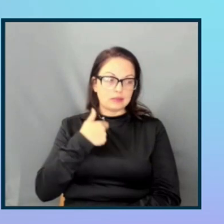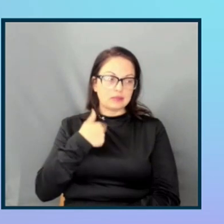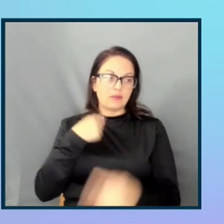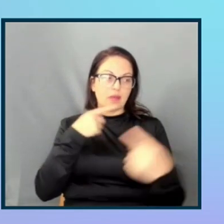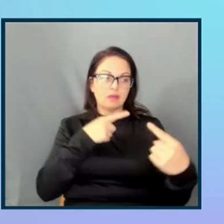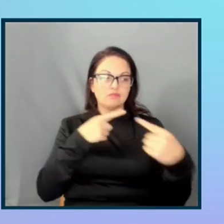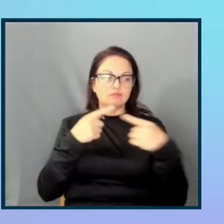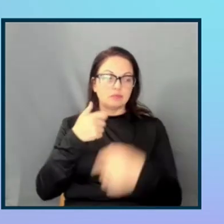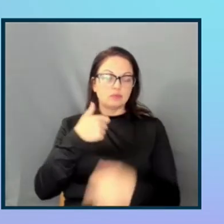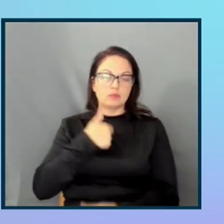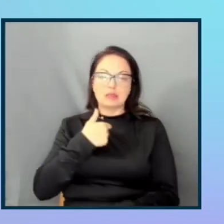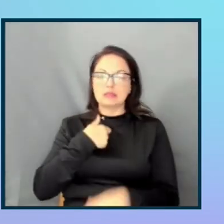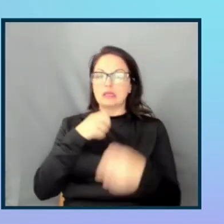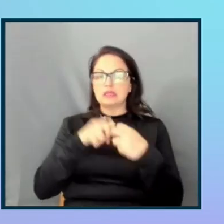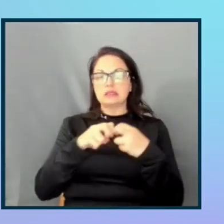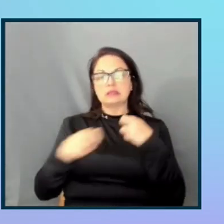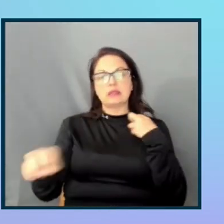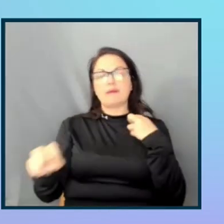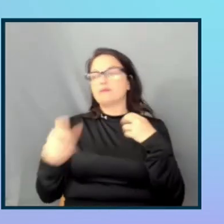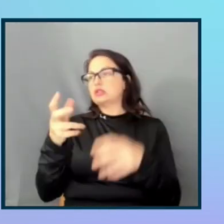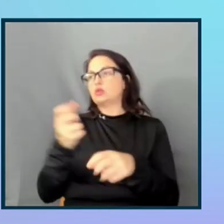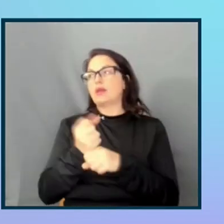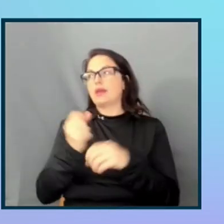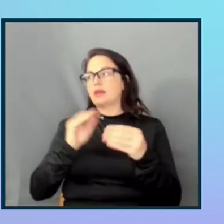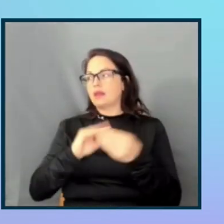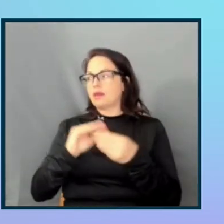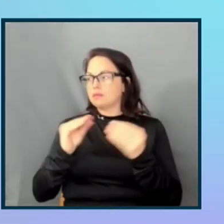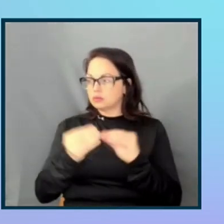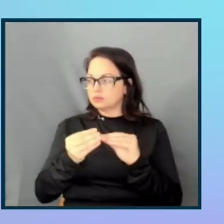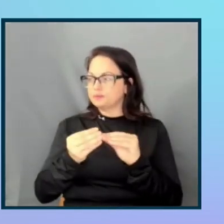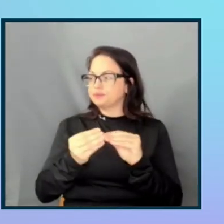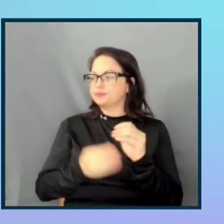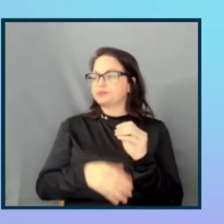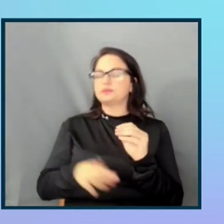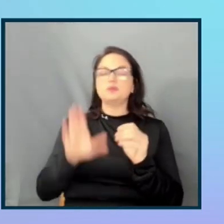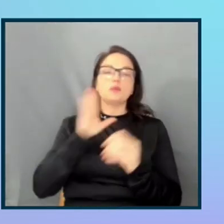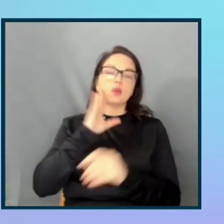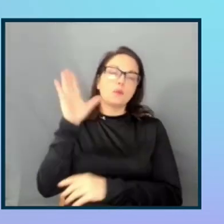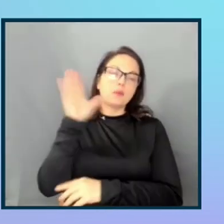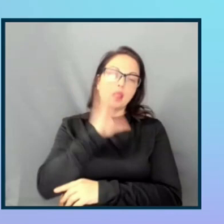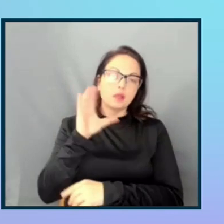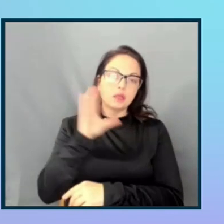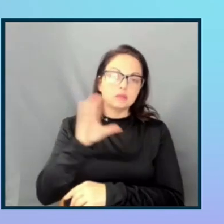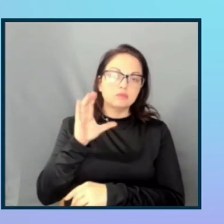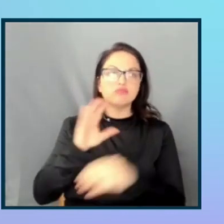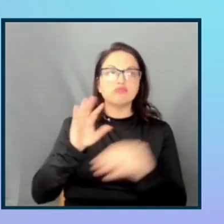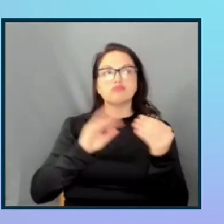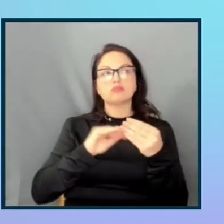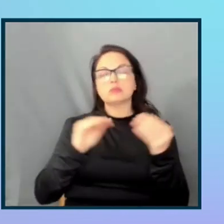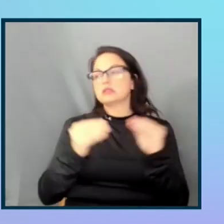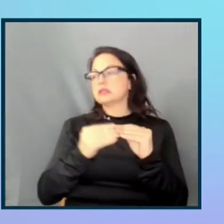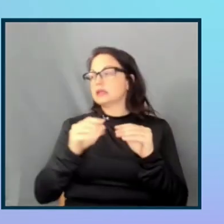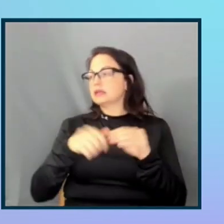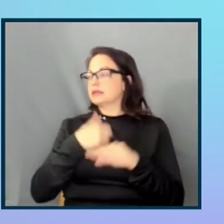It's very difficult to get those numbers, and you'll spend longer looking for them and longer putting them together as an argument than you will